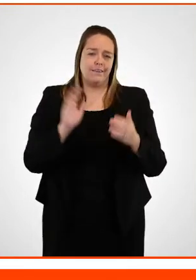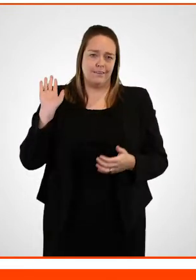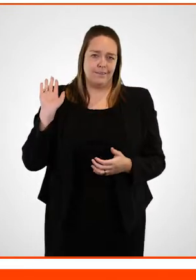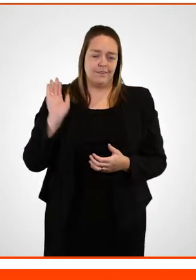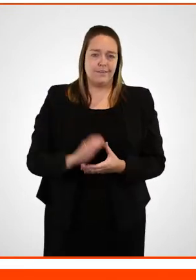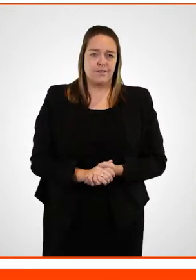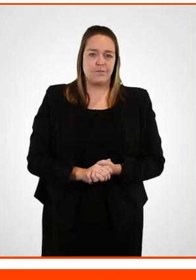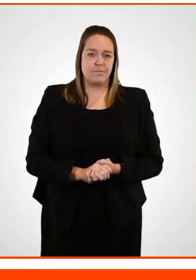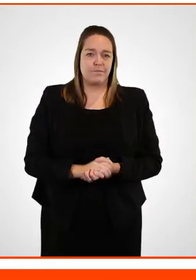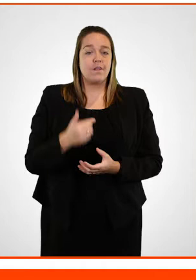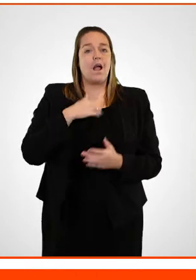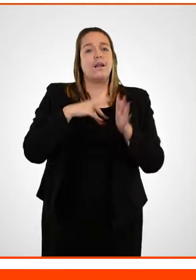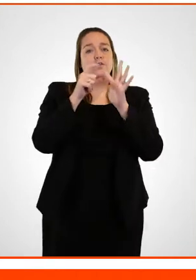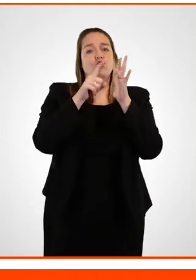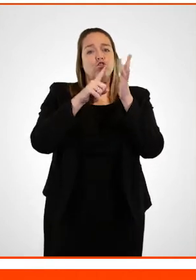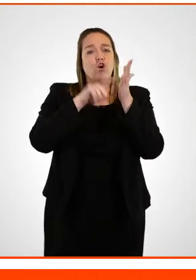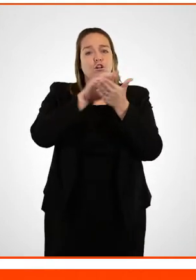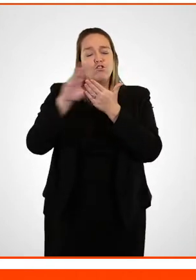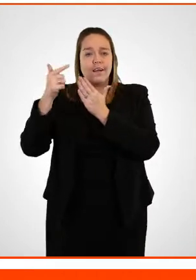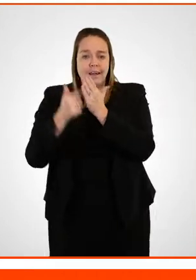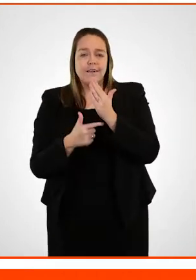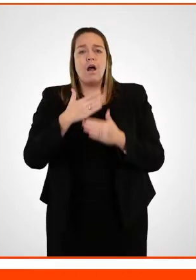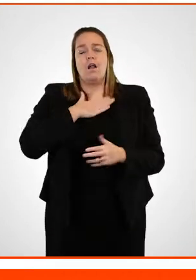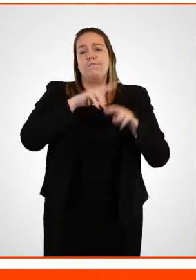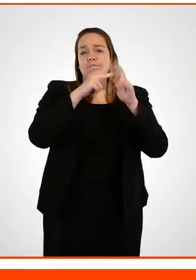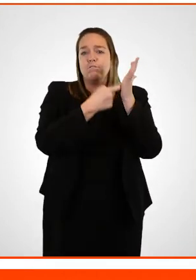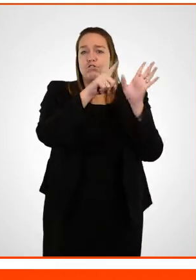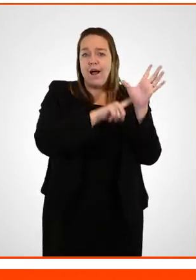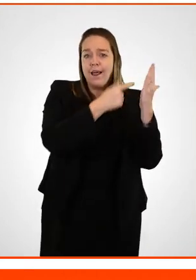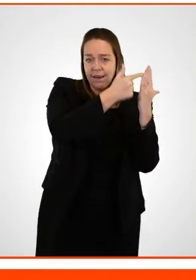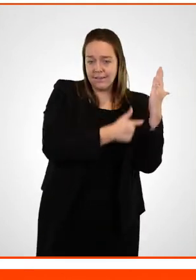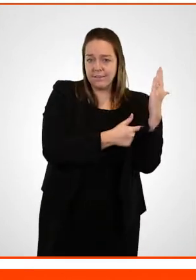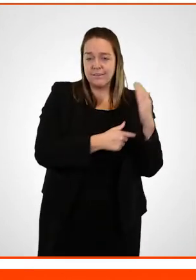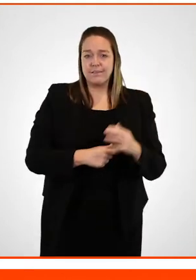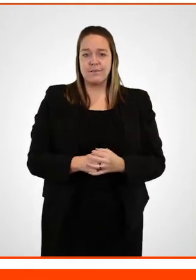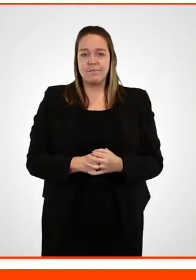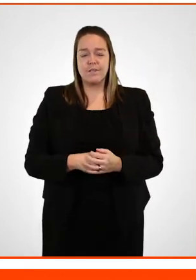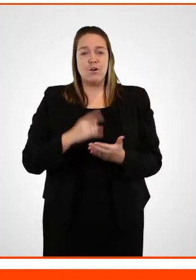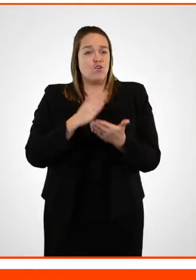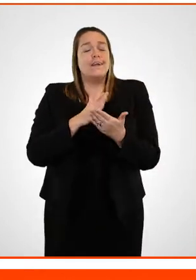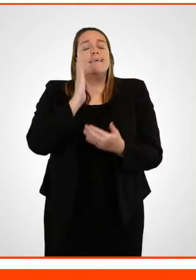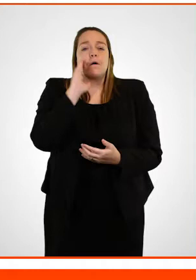I like the Dolch list, I like the Fry list, but it doesn't really matter.